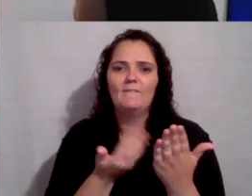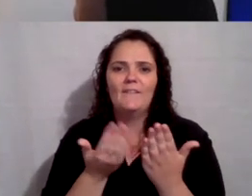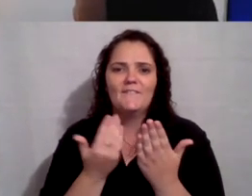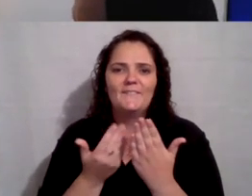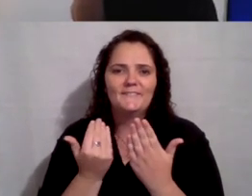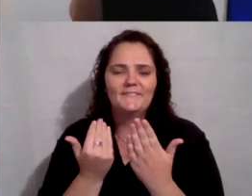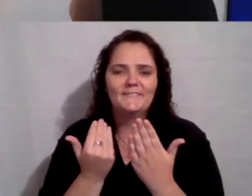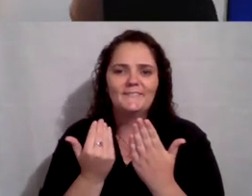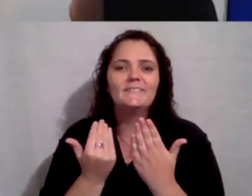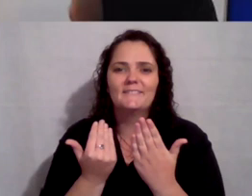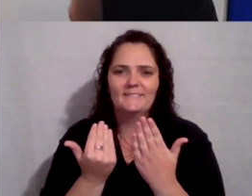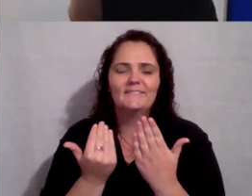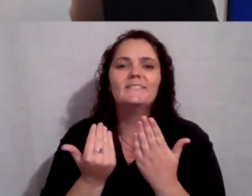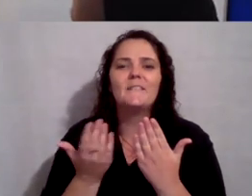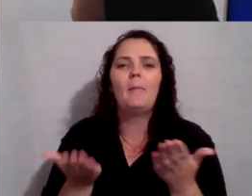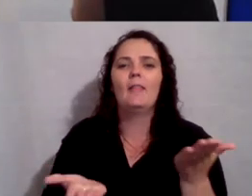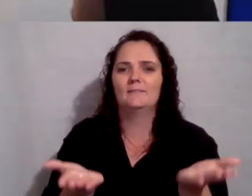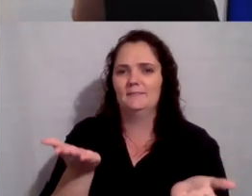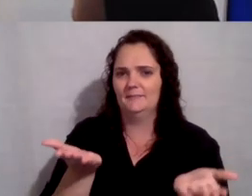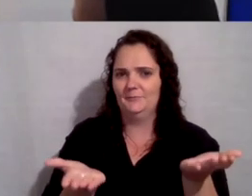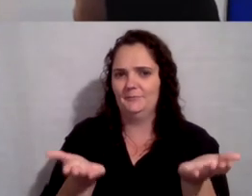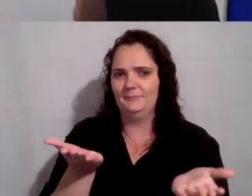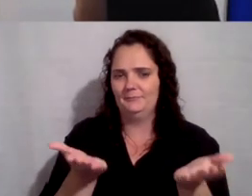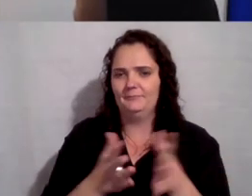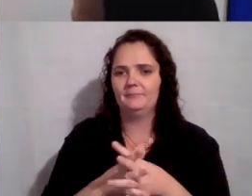again So I really want to emphasise that light